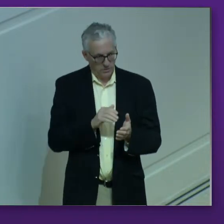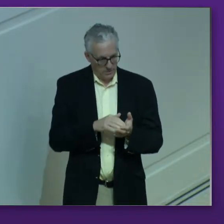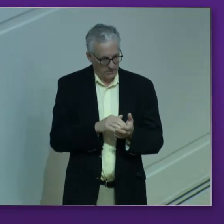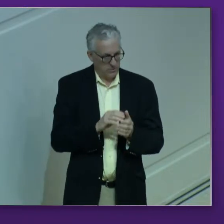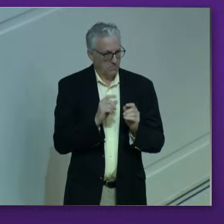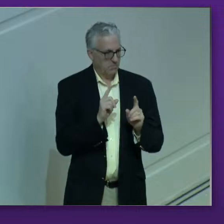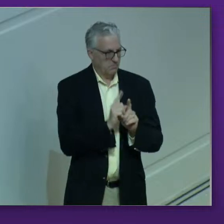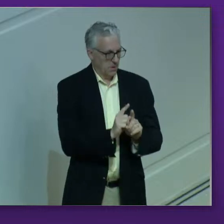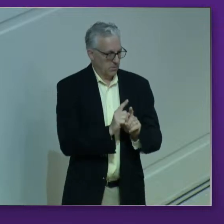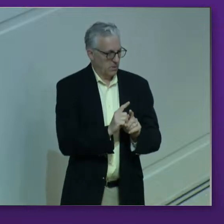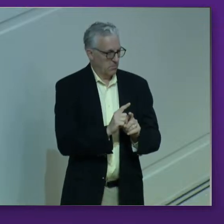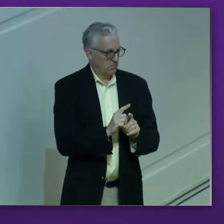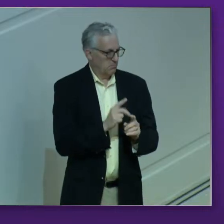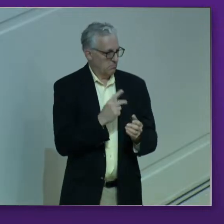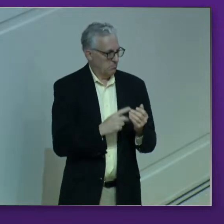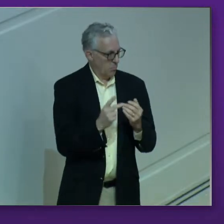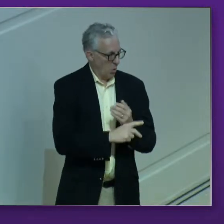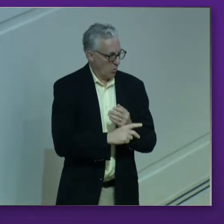NAME SUGGESTS THIS PROJECT IS A